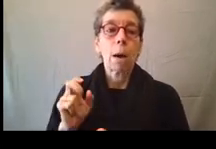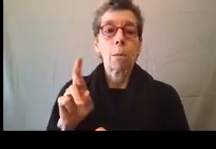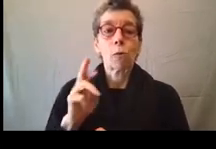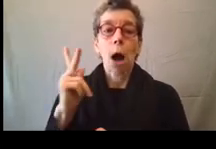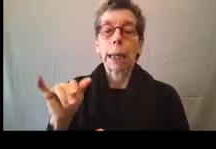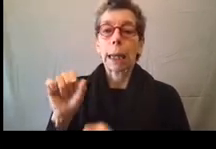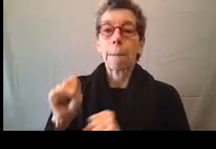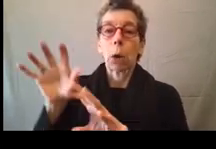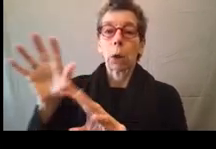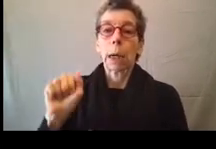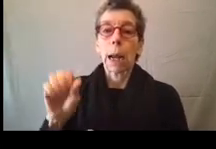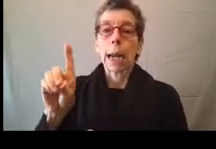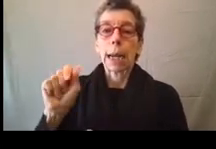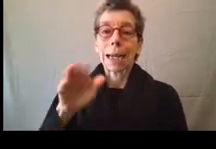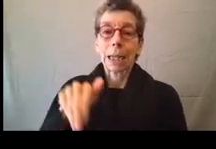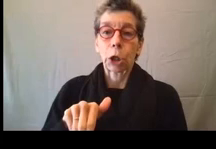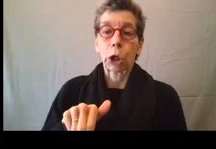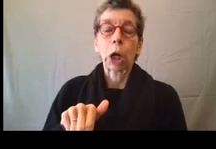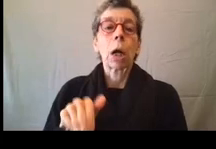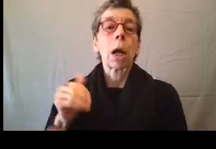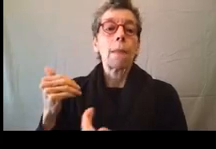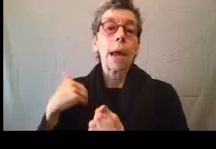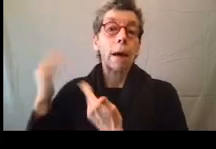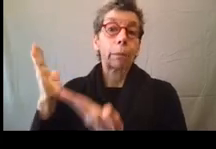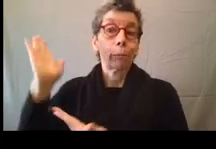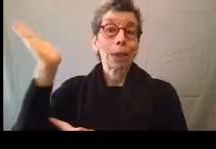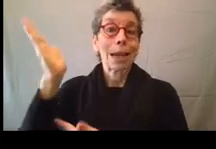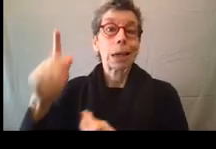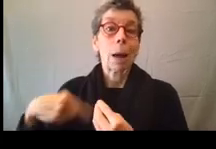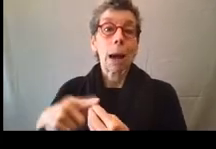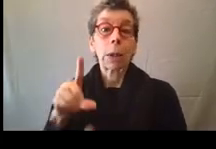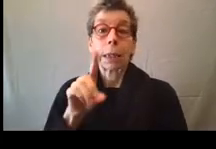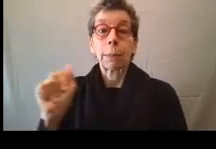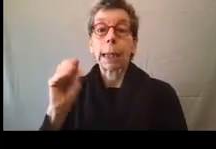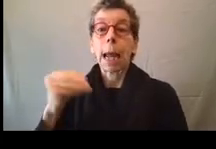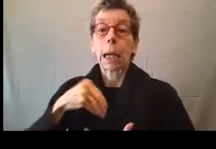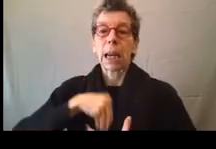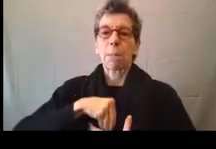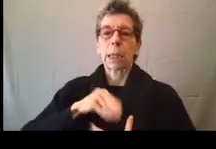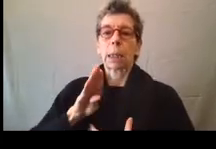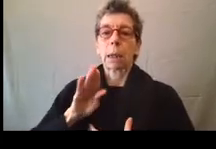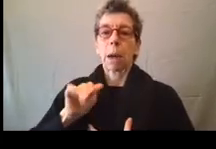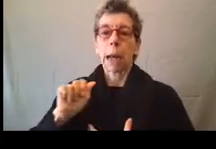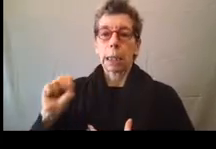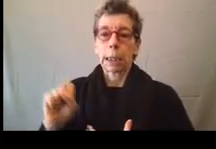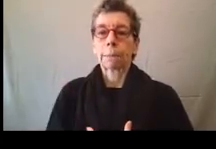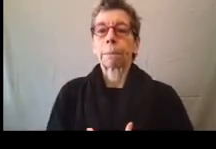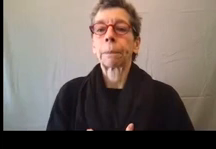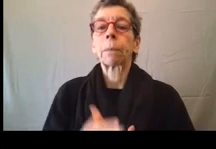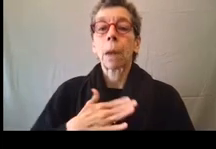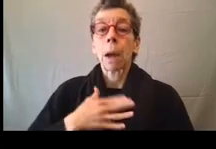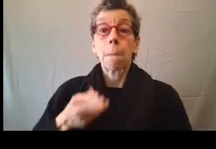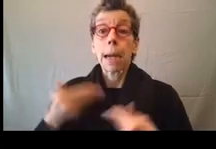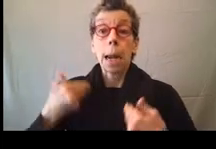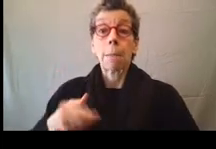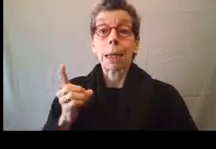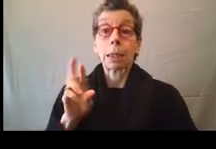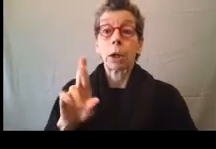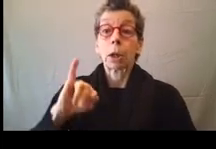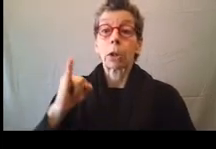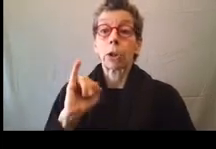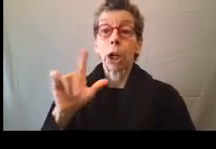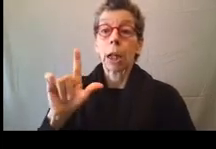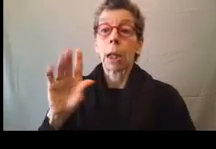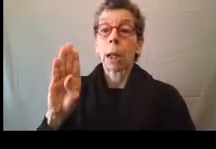Thanks Kurt. As Kurt mentioned, my name is Dr. Jill Bezyak. I am a professor